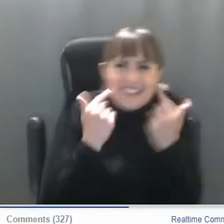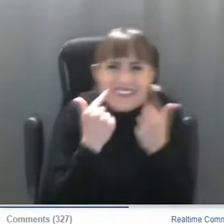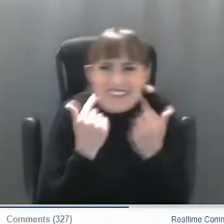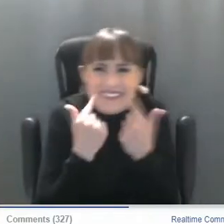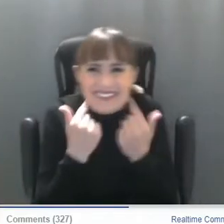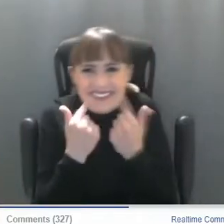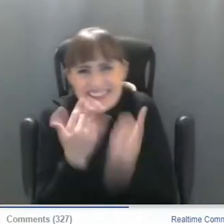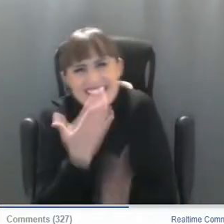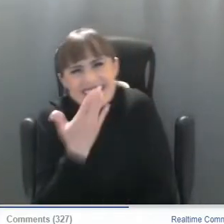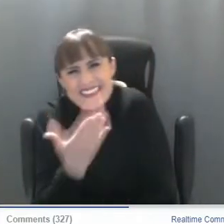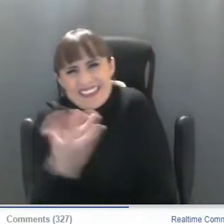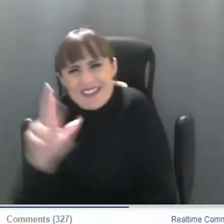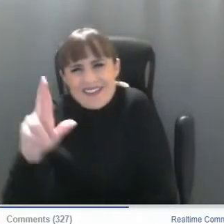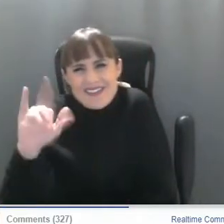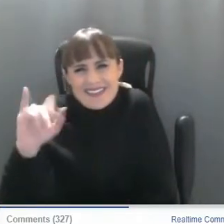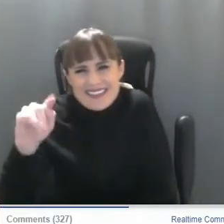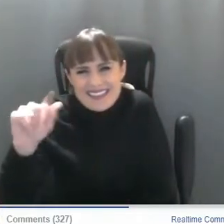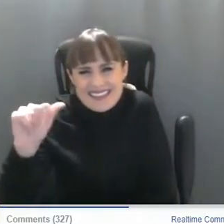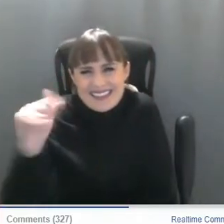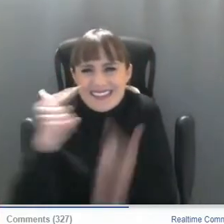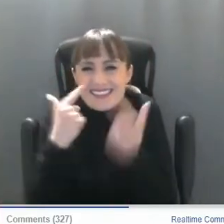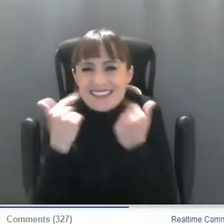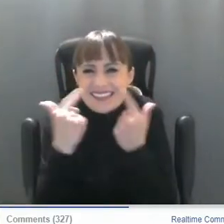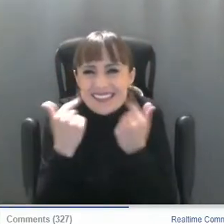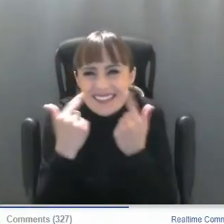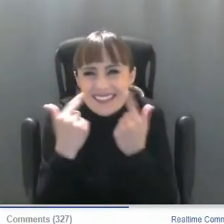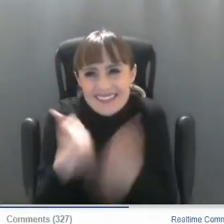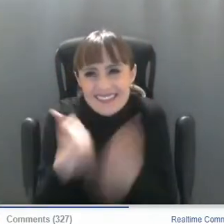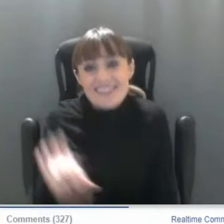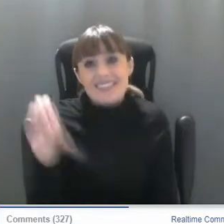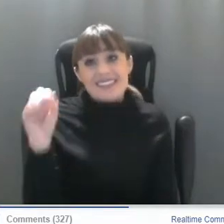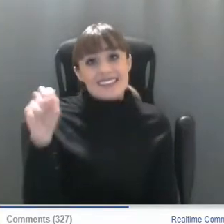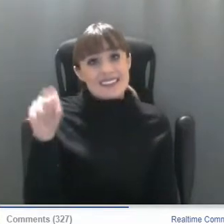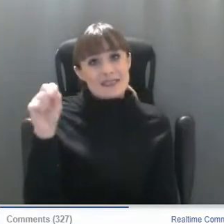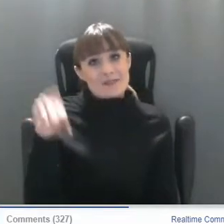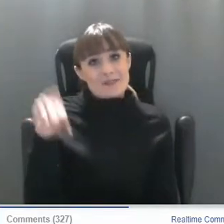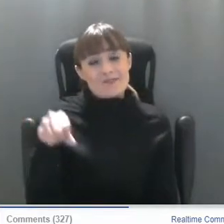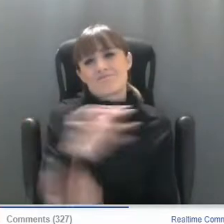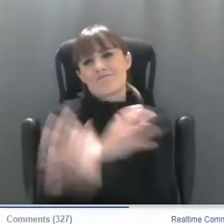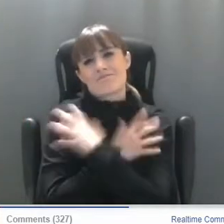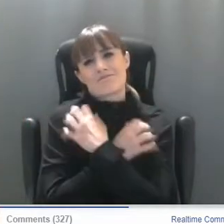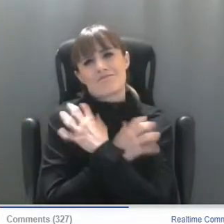Thanks, Rita. It is fun. The Bears are so great. Let's see if our Grizzlies are up to anything.